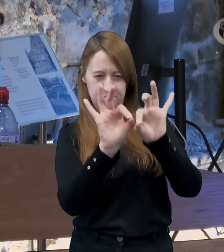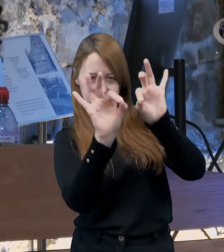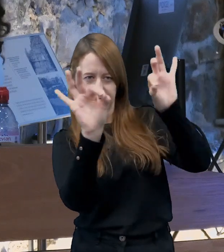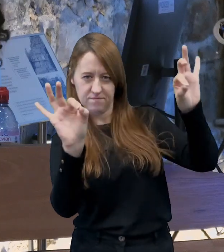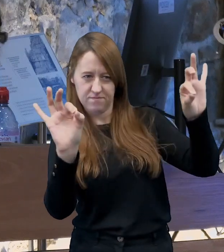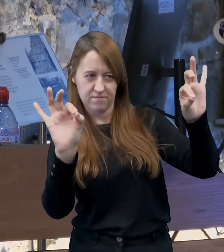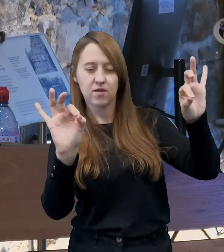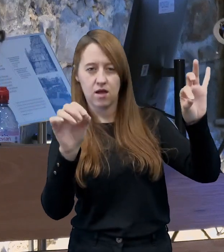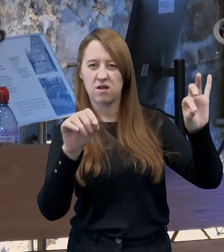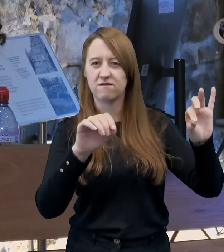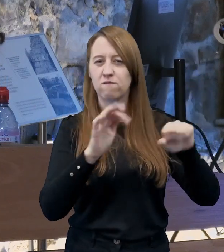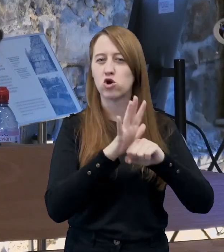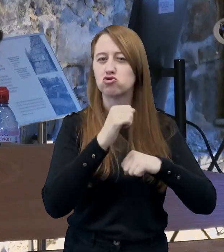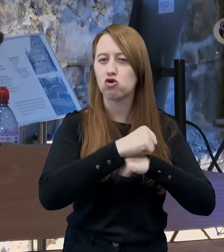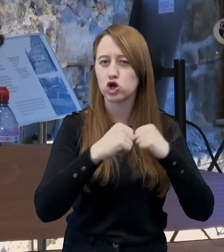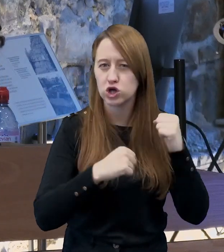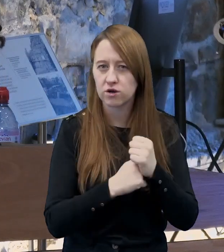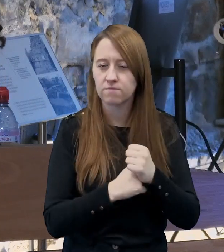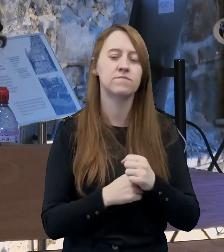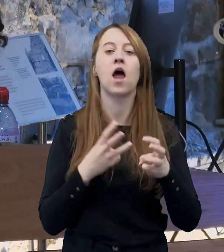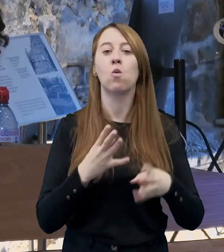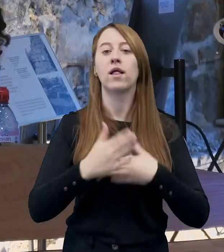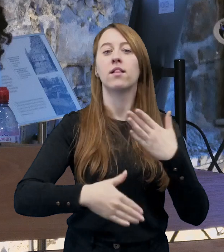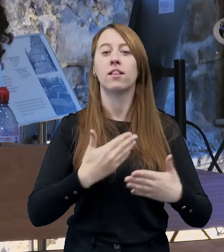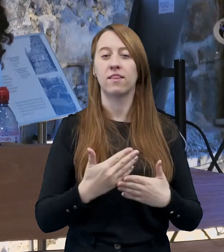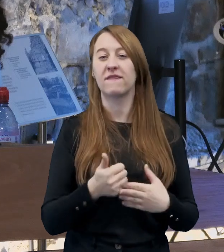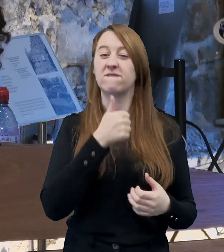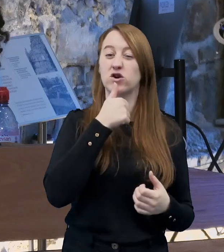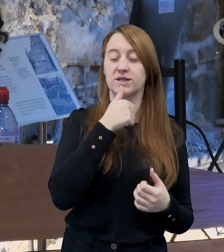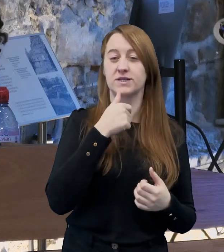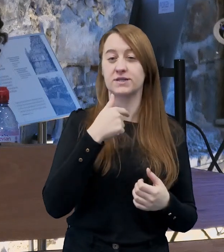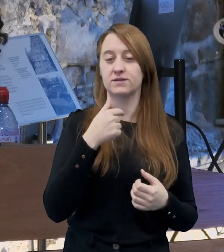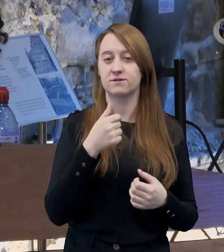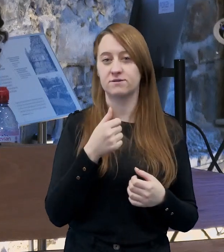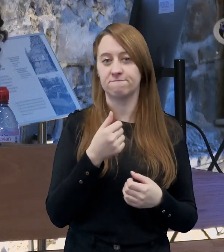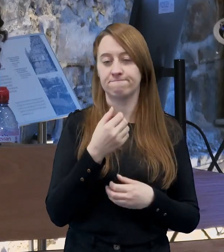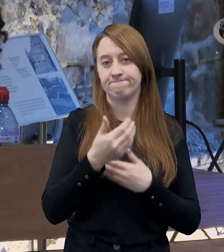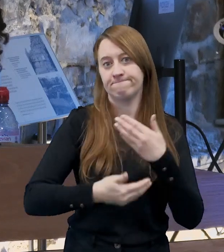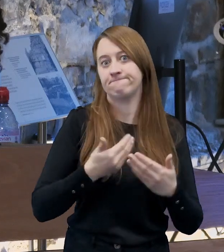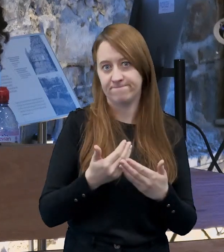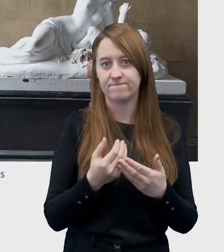So I'm going to start the first of my case studies by looking at three of the sketch models which I worked on for the Royal Dublin Society.